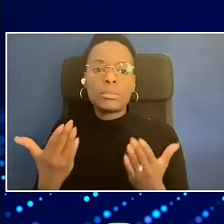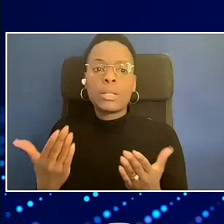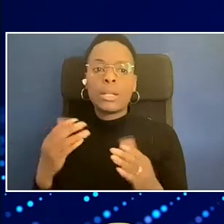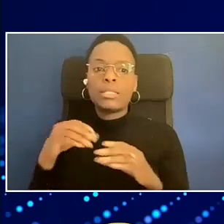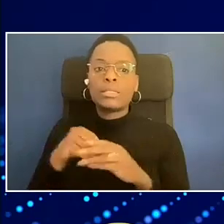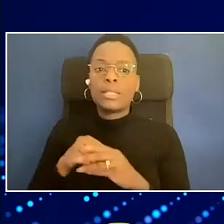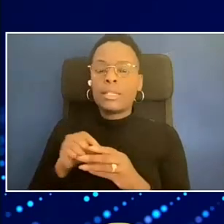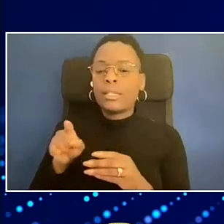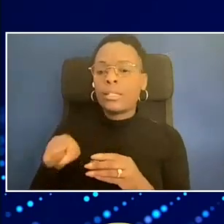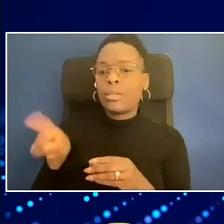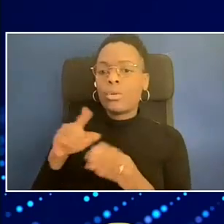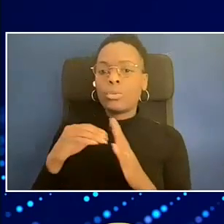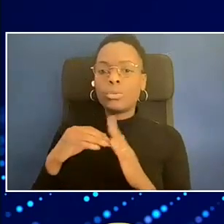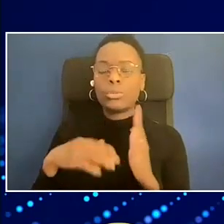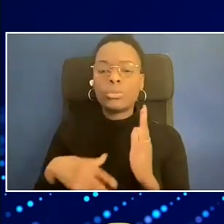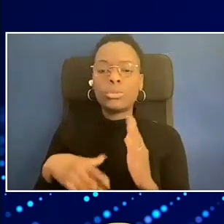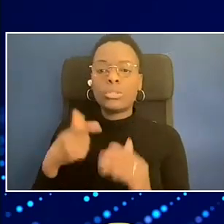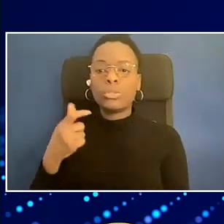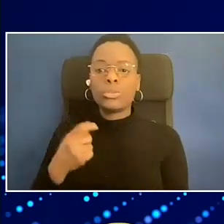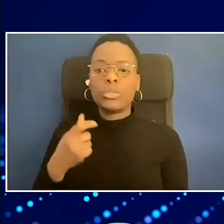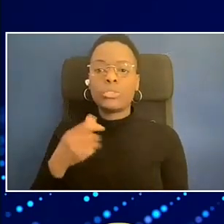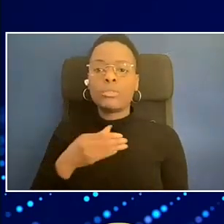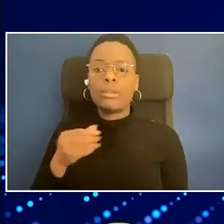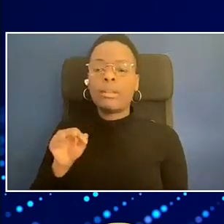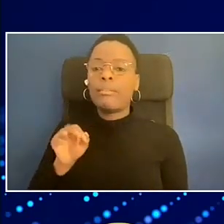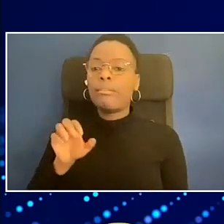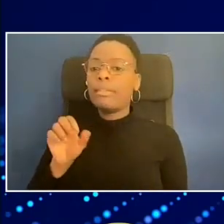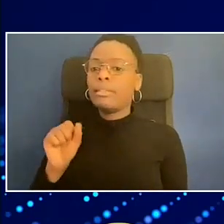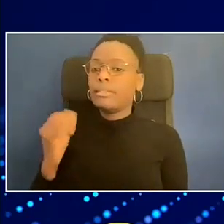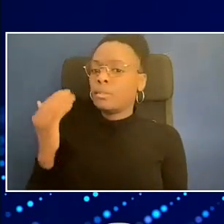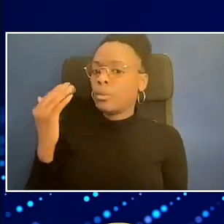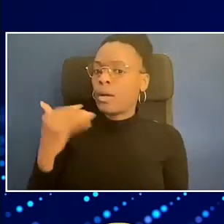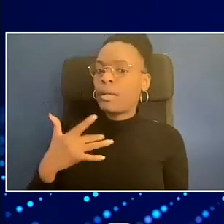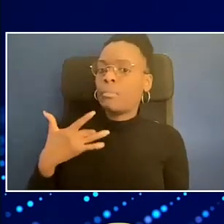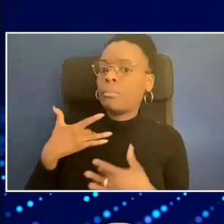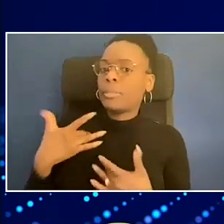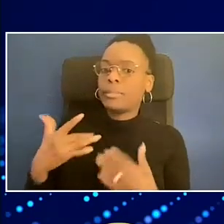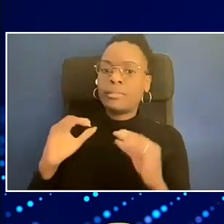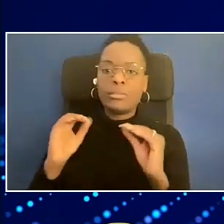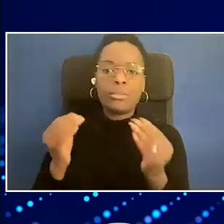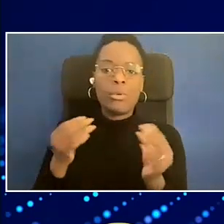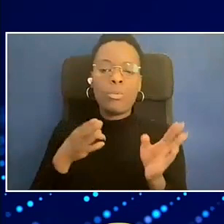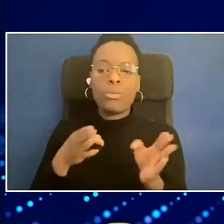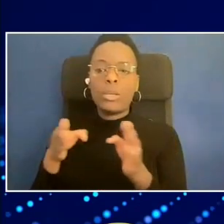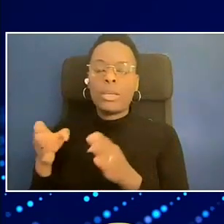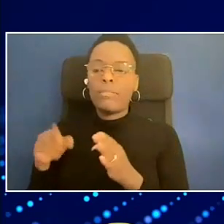fees because there's generally no way for them to obtain those materials on their